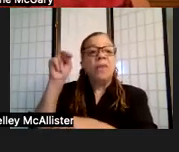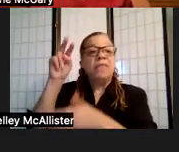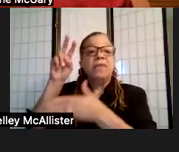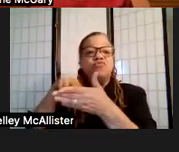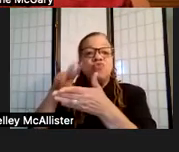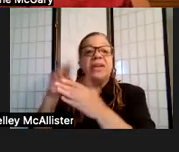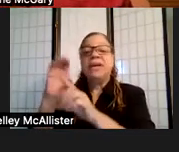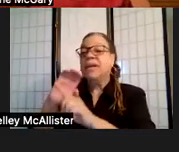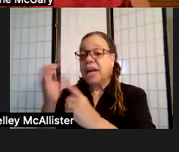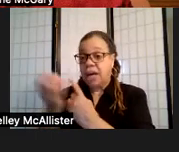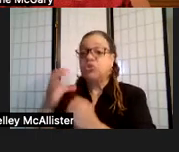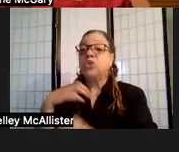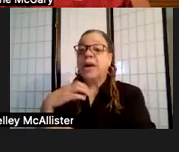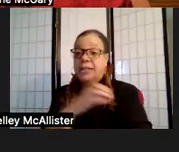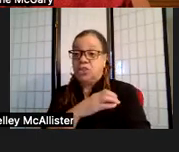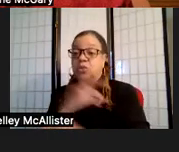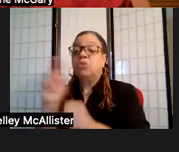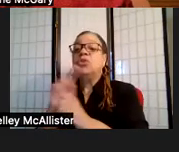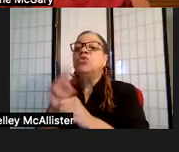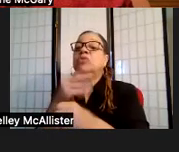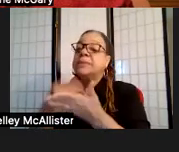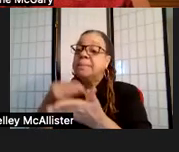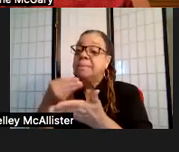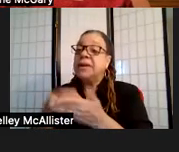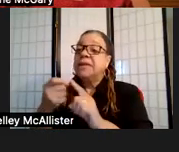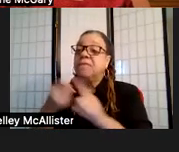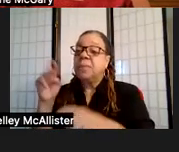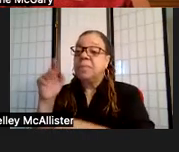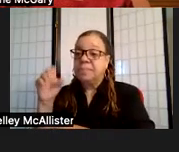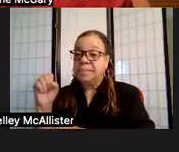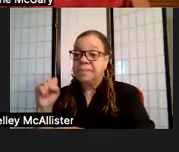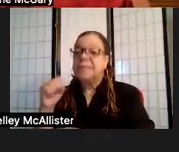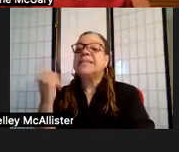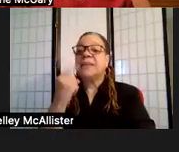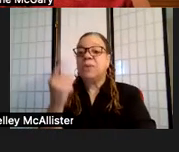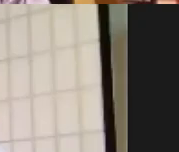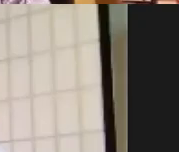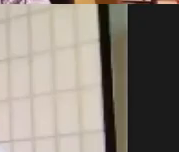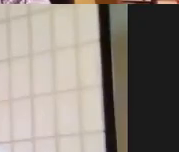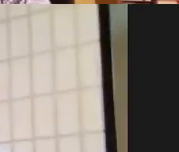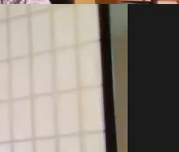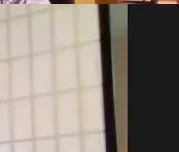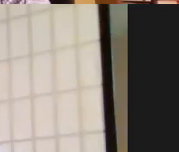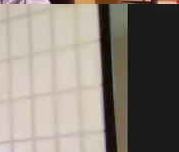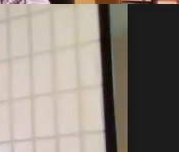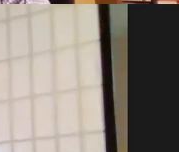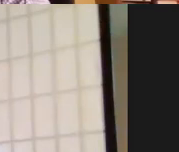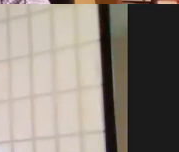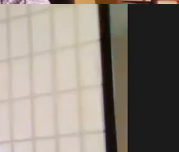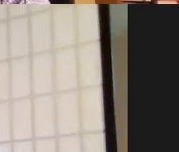from the Massachusetts Cultural Council; Anonymous; and Diane's Song. If you'd like more information about Dracut Arts,